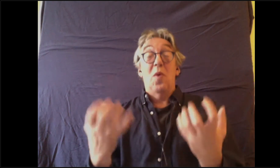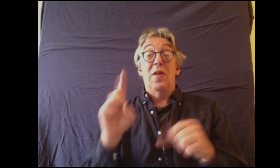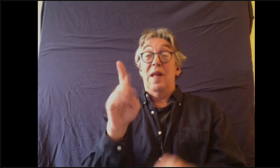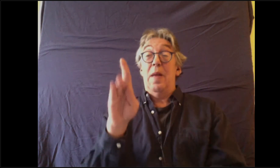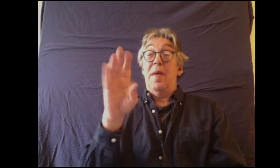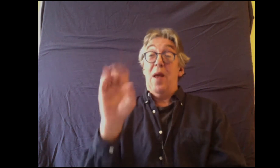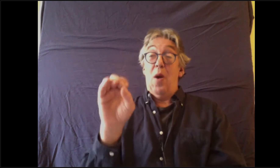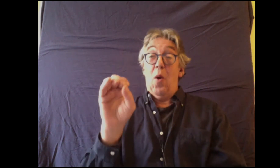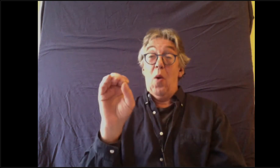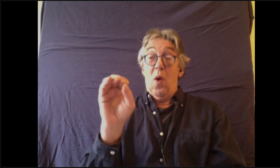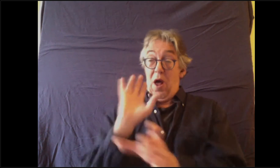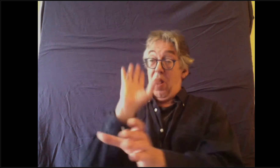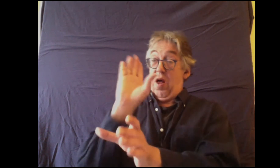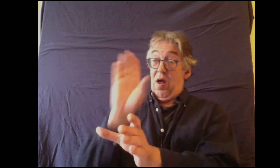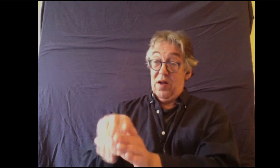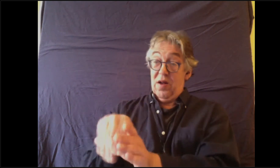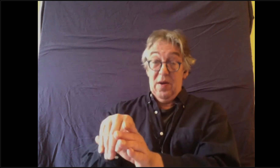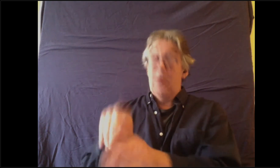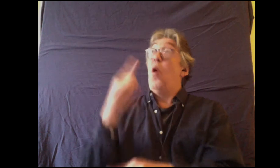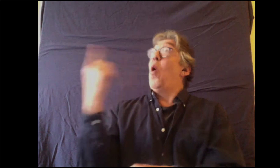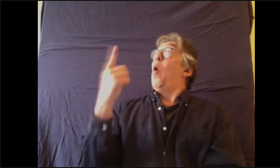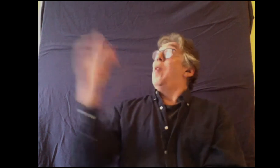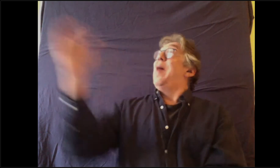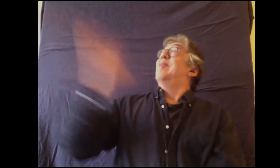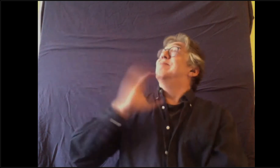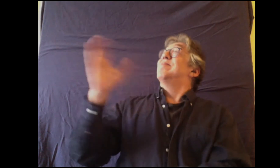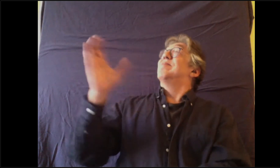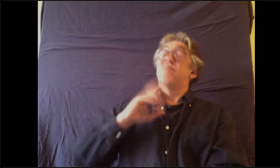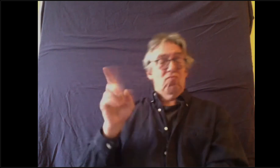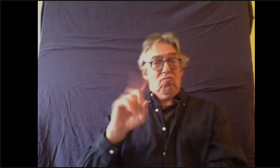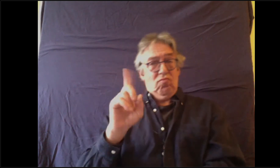And that's in line with the EDF international cooperation strategy